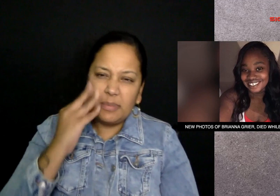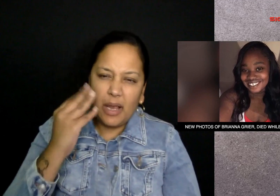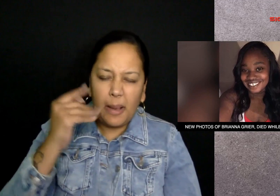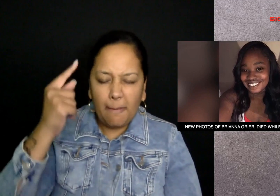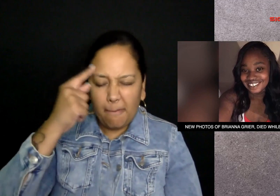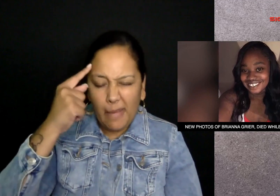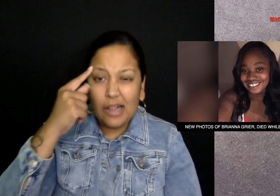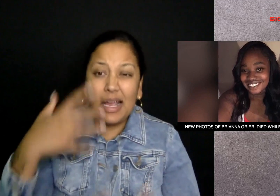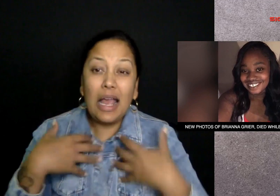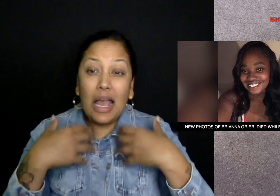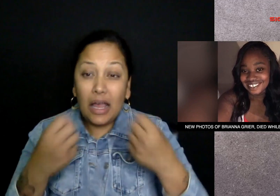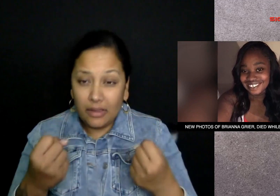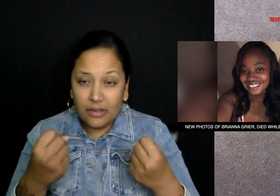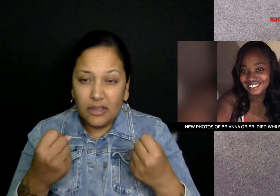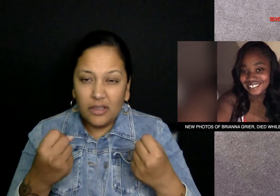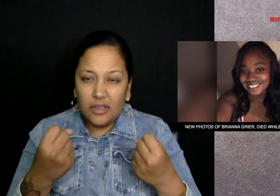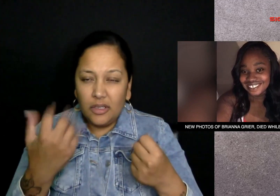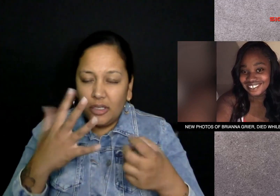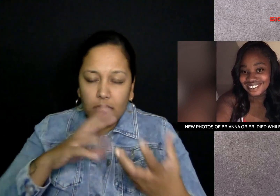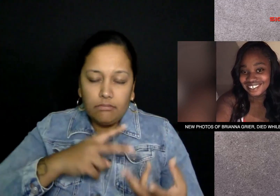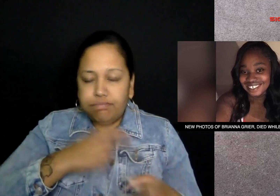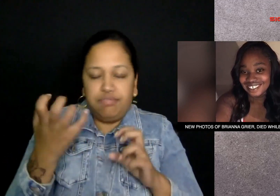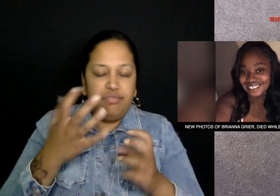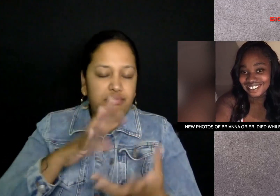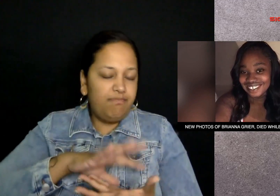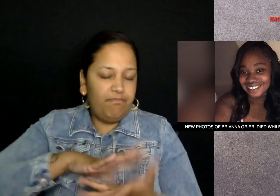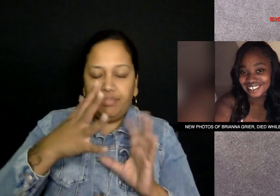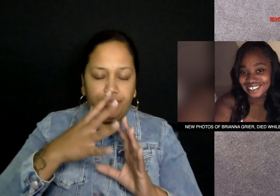the family's lawyer says Grier was experiencing a mental health